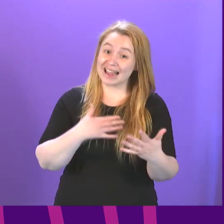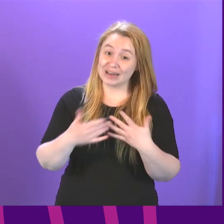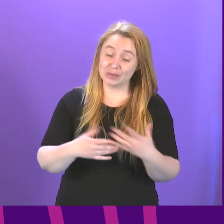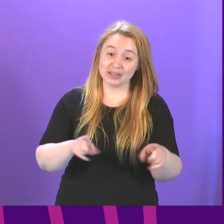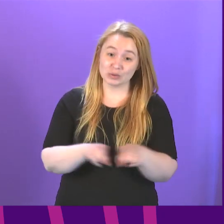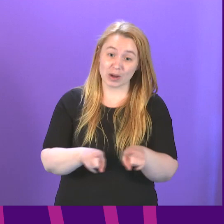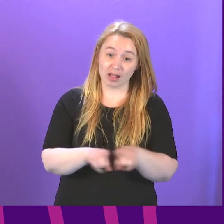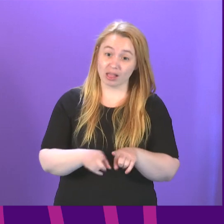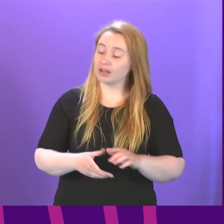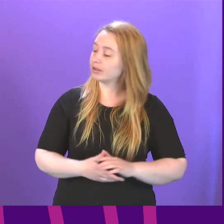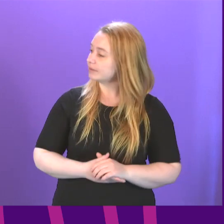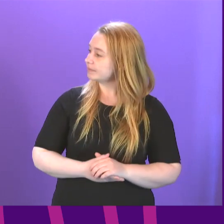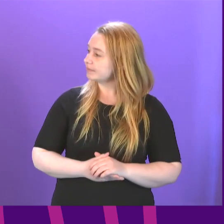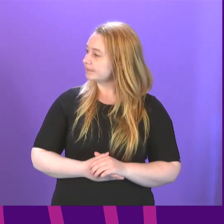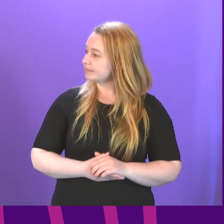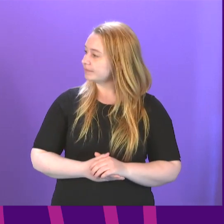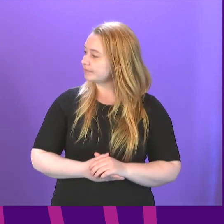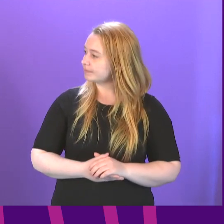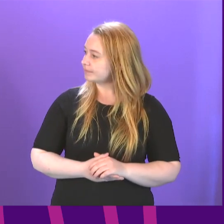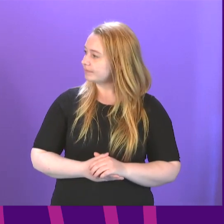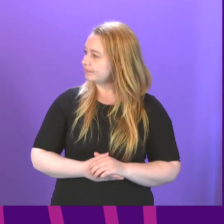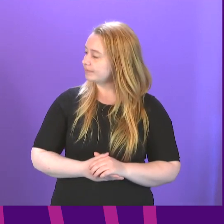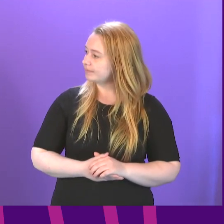Iain Gray: Given that students are trying to